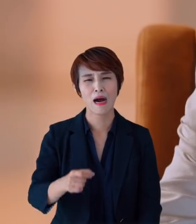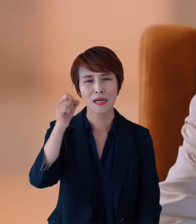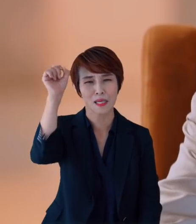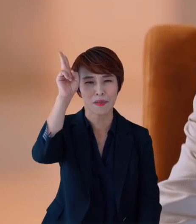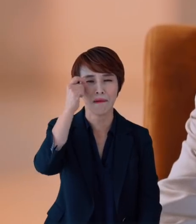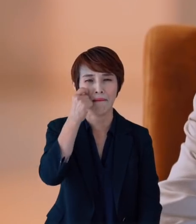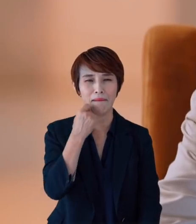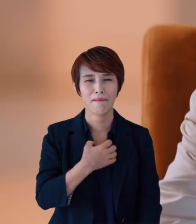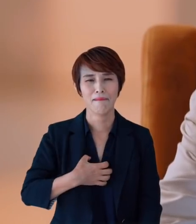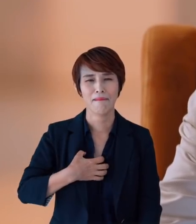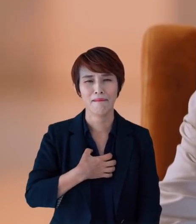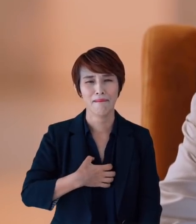It got all sad suddenly.